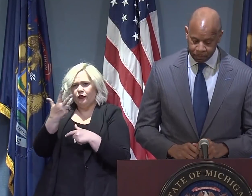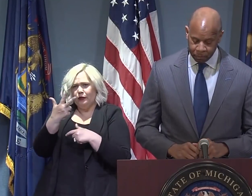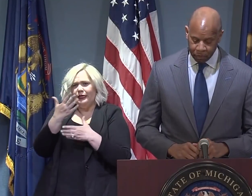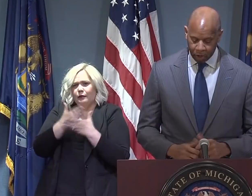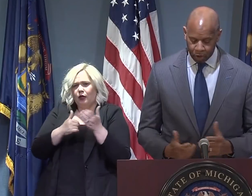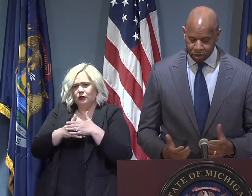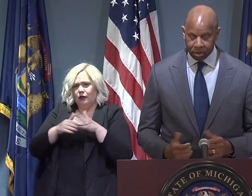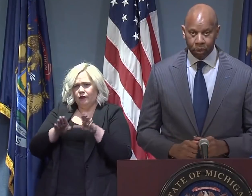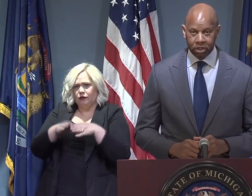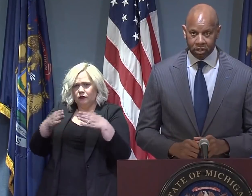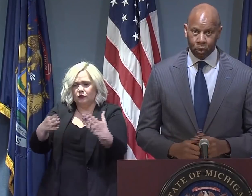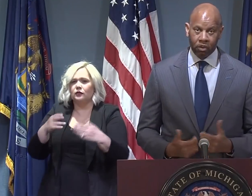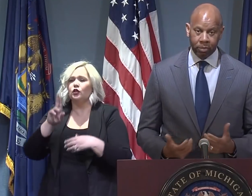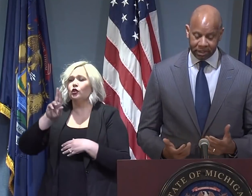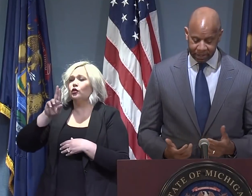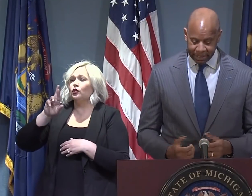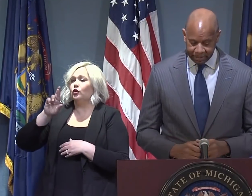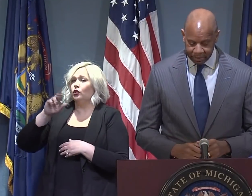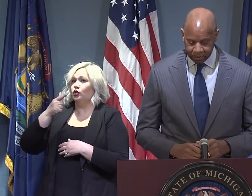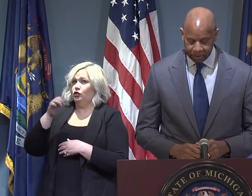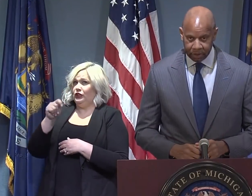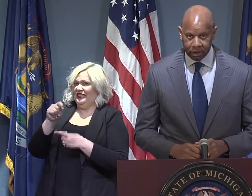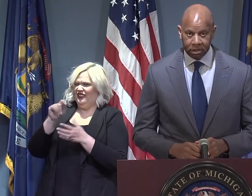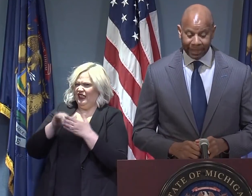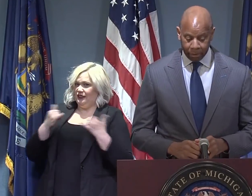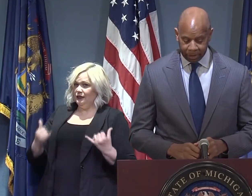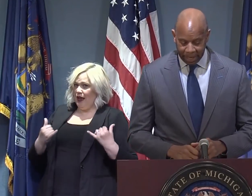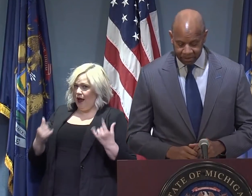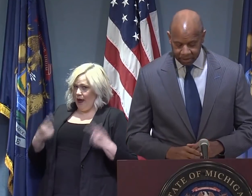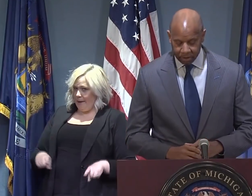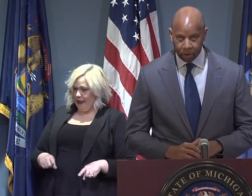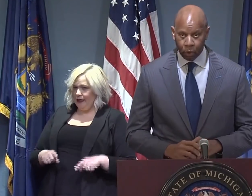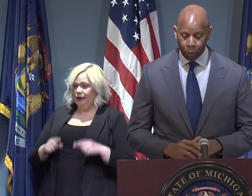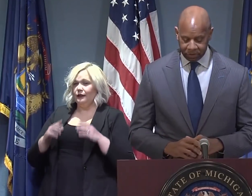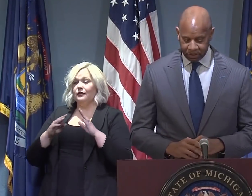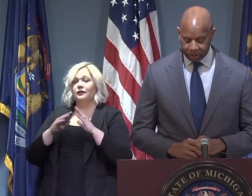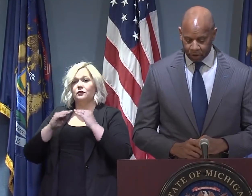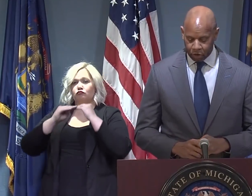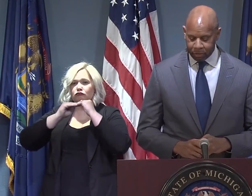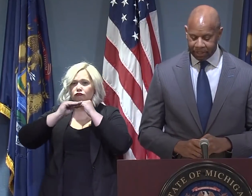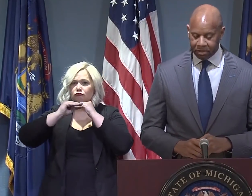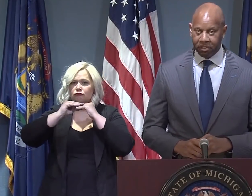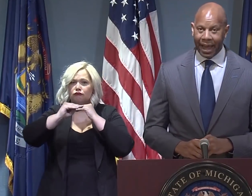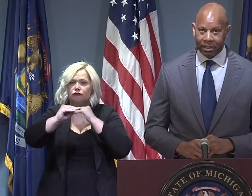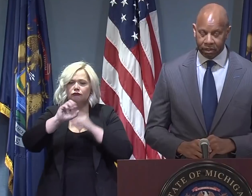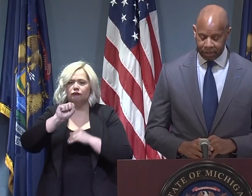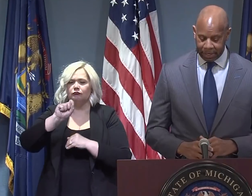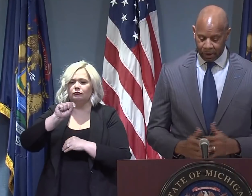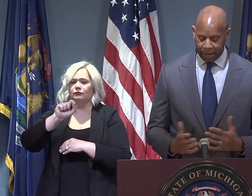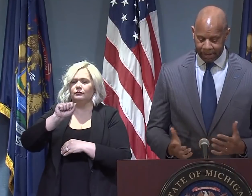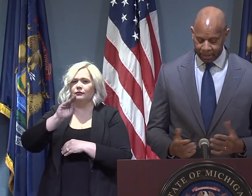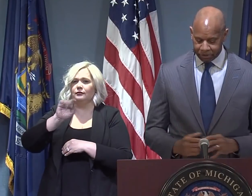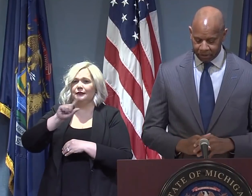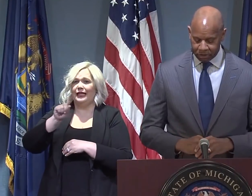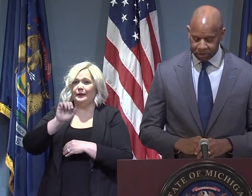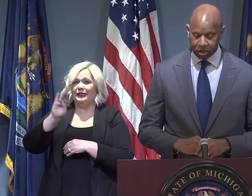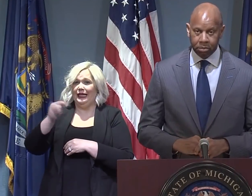TRACKS EACH OF THE REGIONS THROUGH THREE PHASES OF THE DISEASE PROGRESSION, URGENT